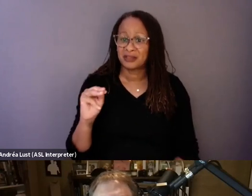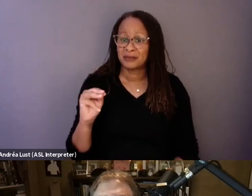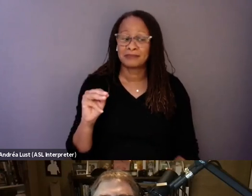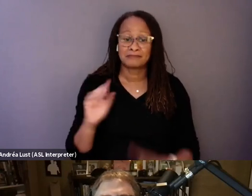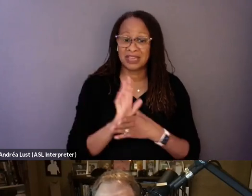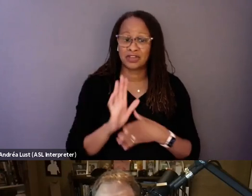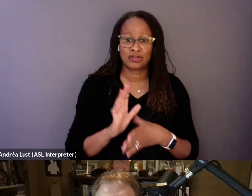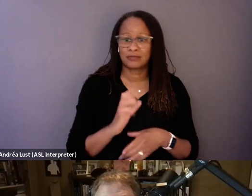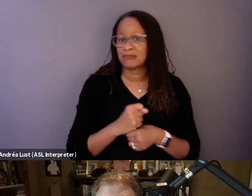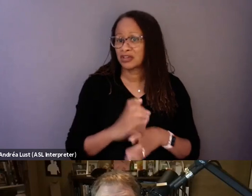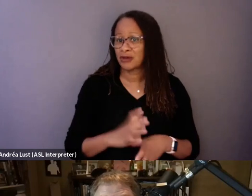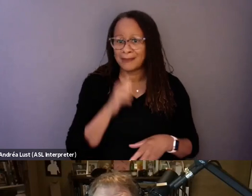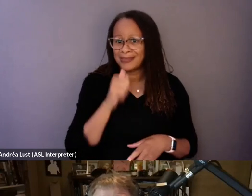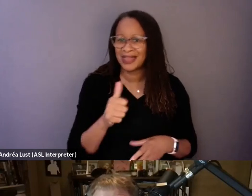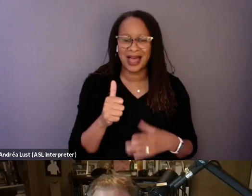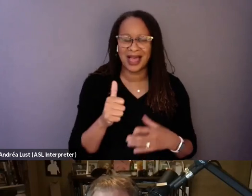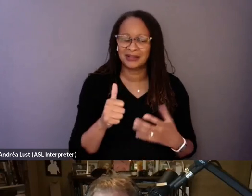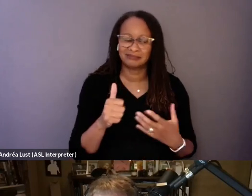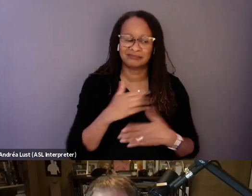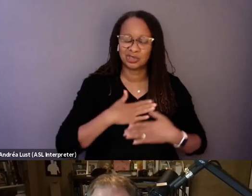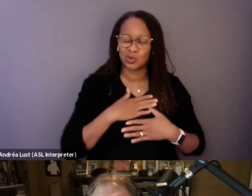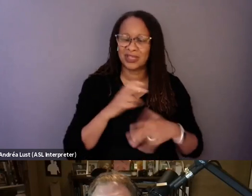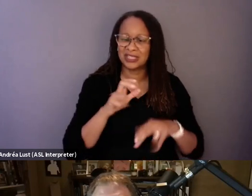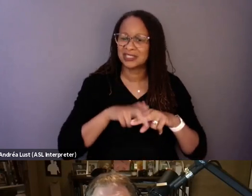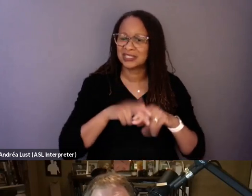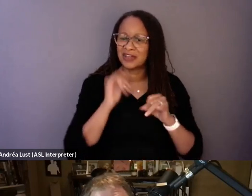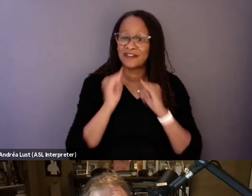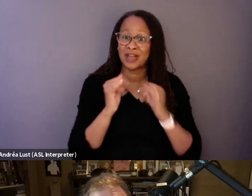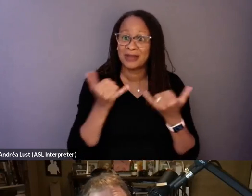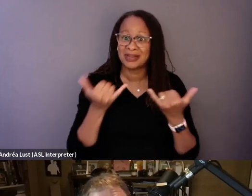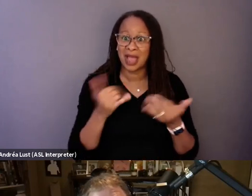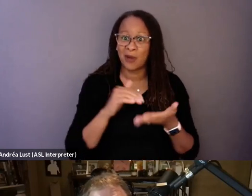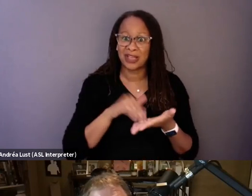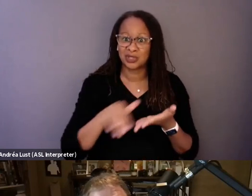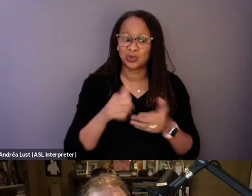but here was an excuse to avoid it entirely and to hear the voices to get the content